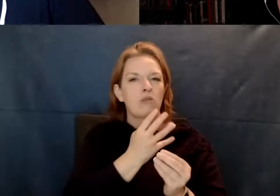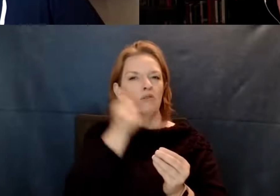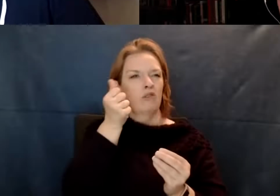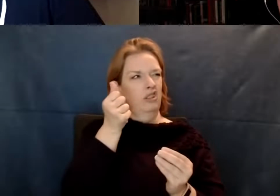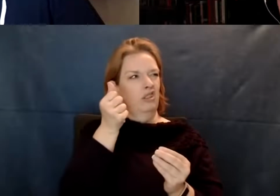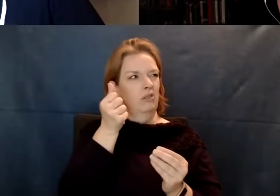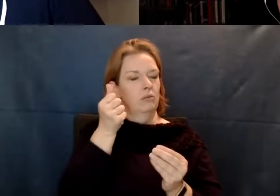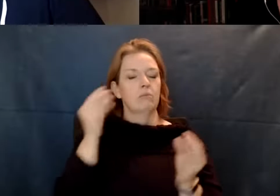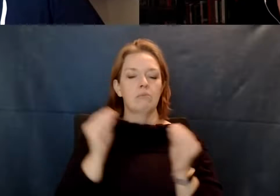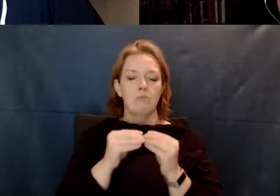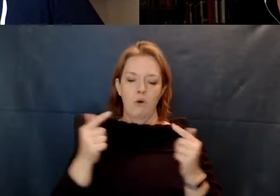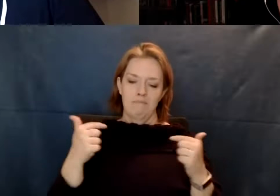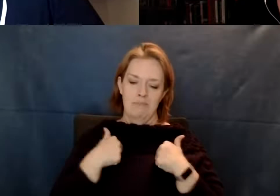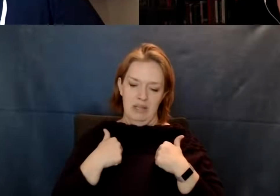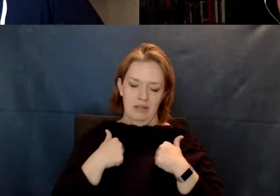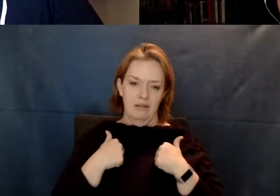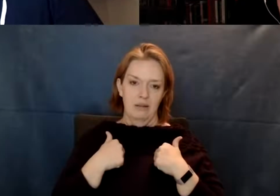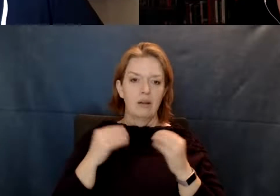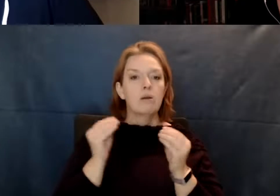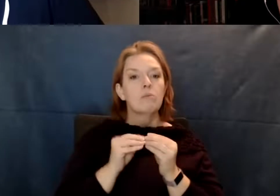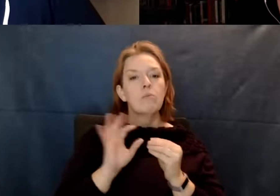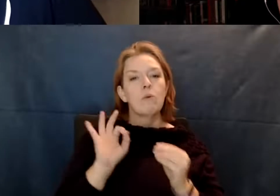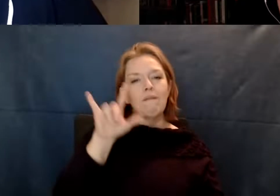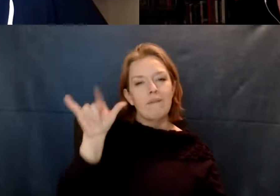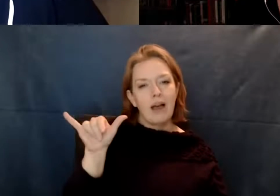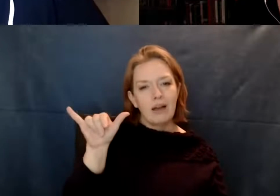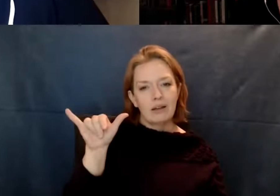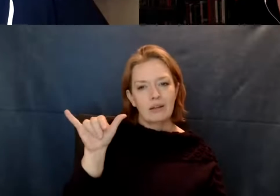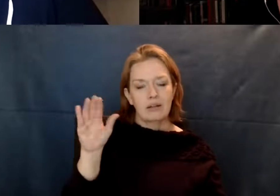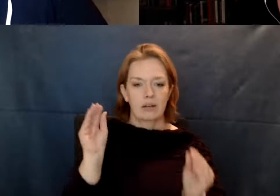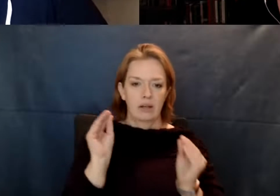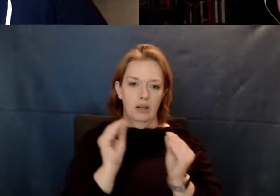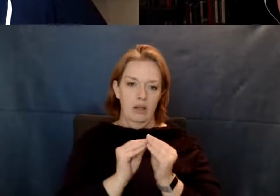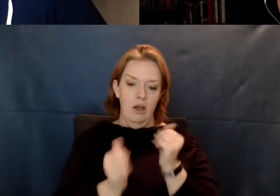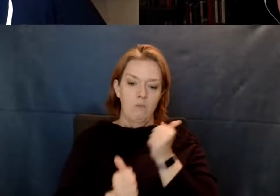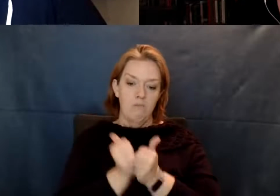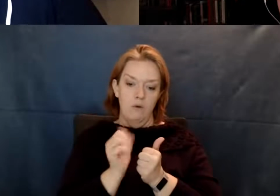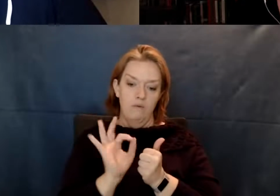More meaner more flyer than most flyest